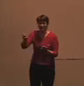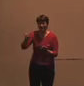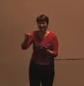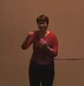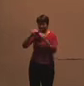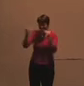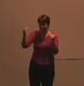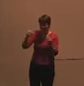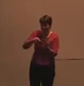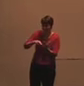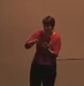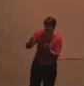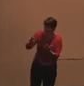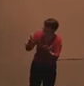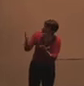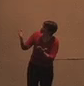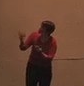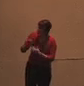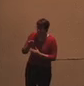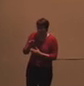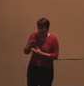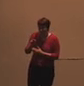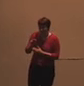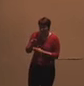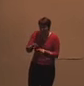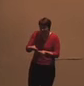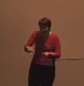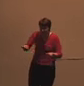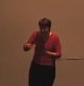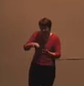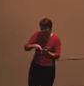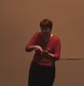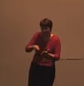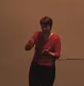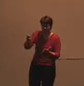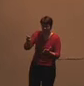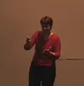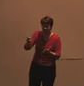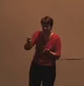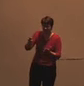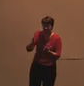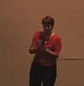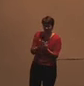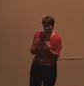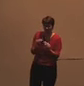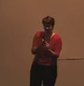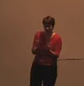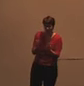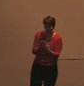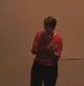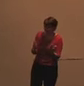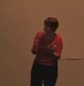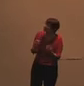The polycarbonate materials could reflect these bookshelves to upper part.